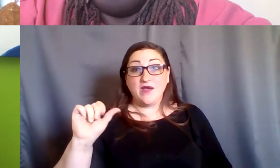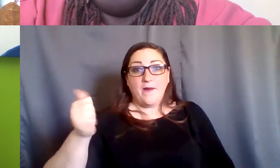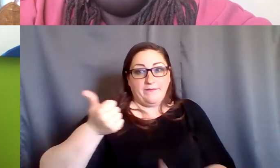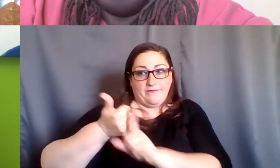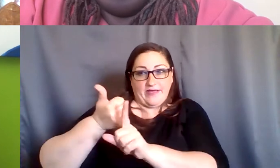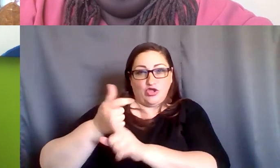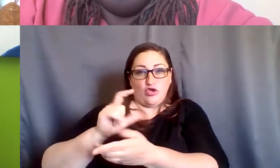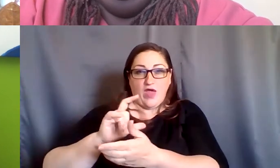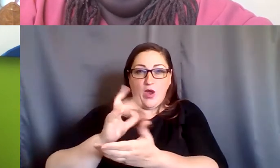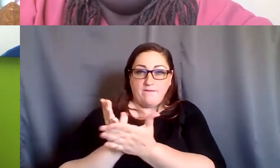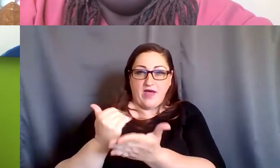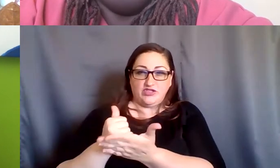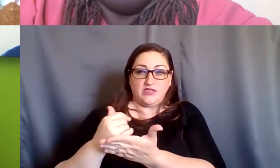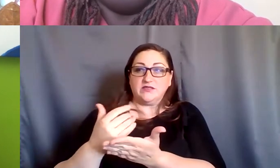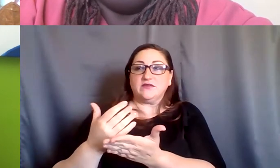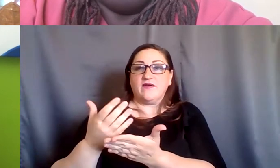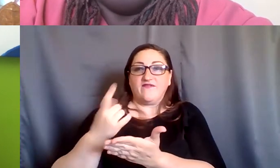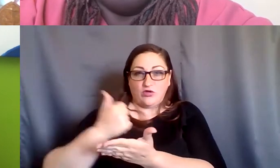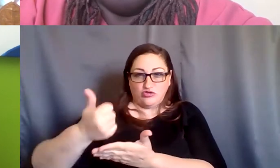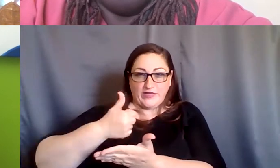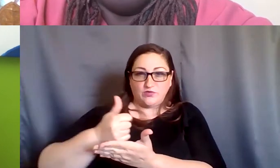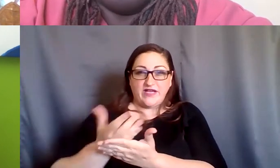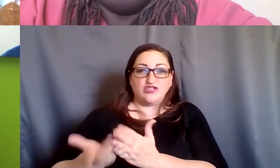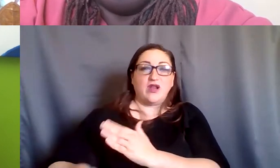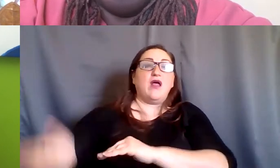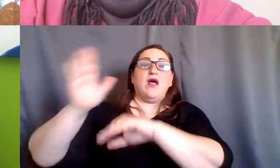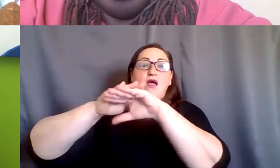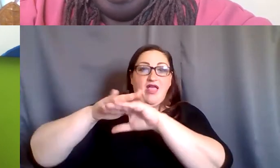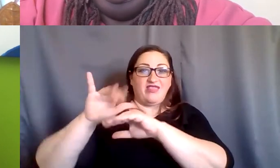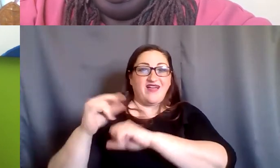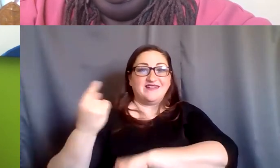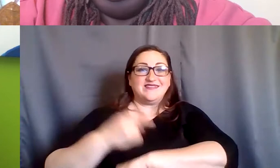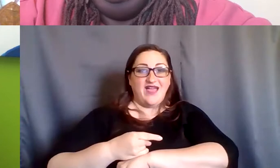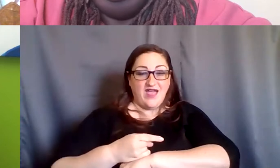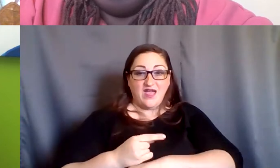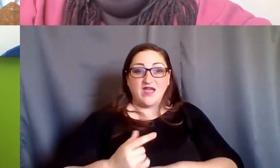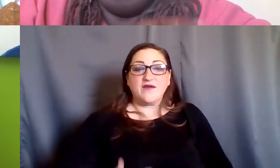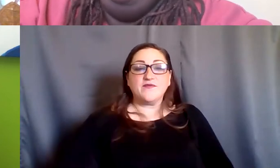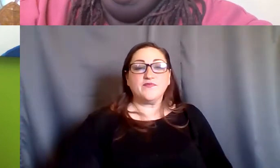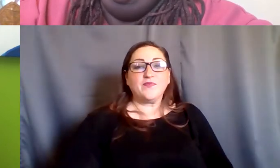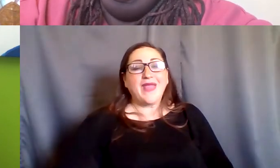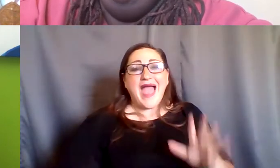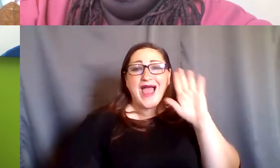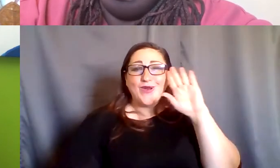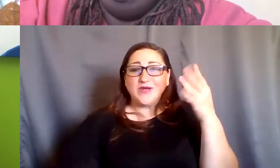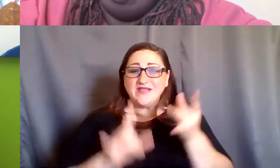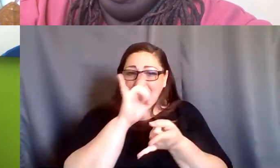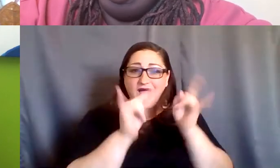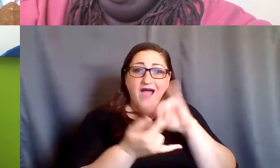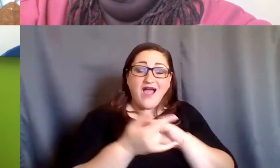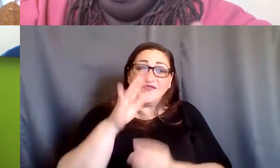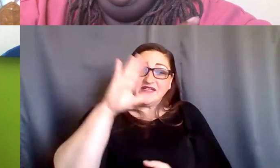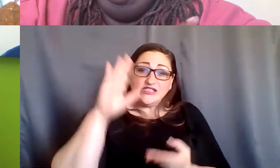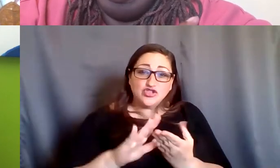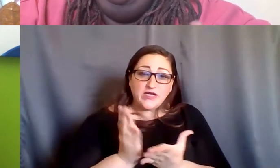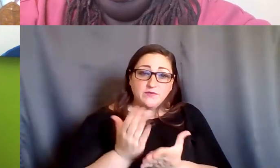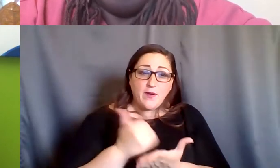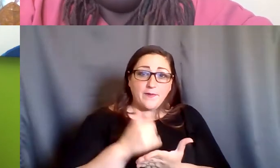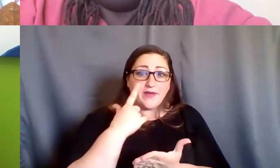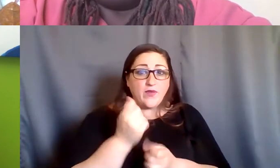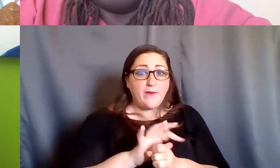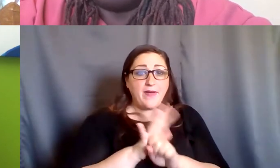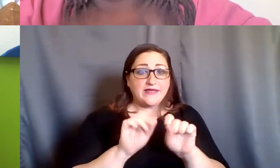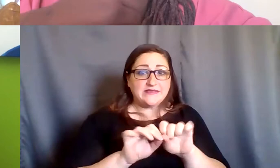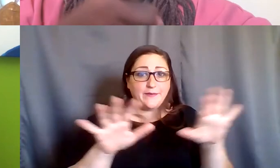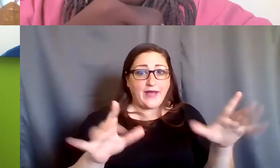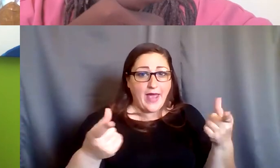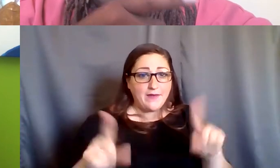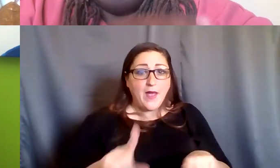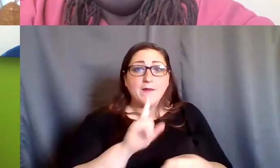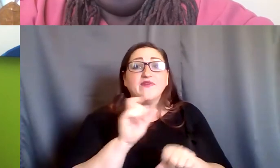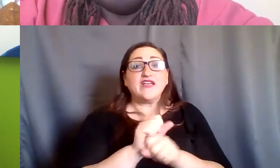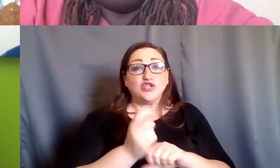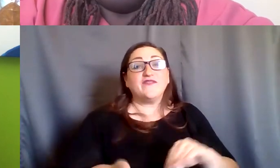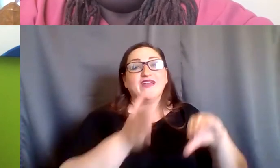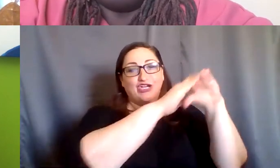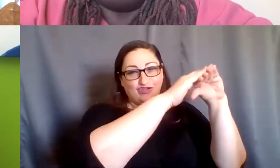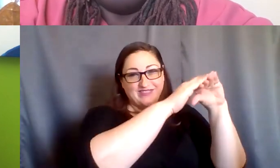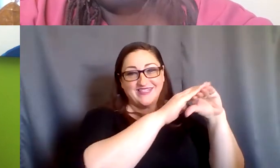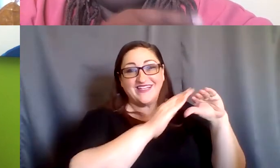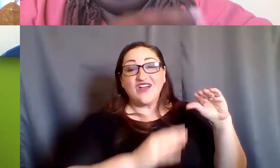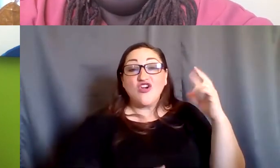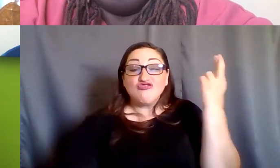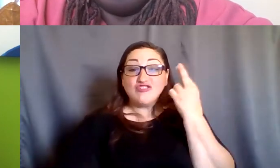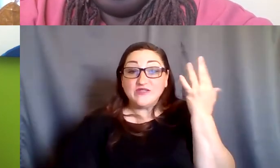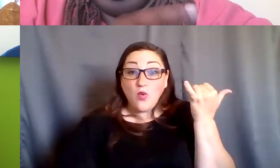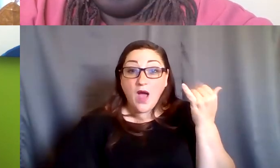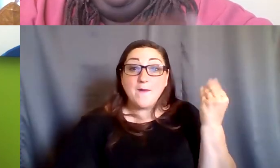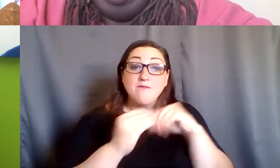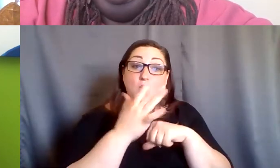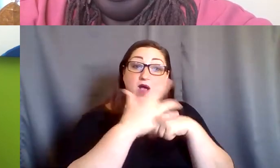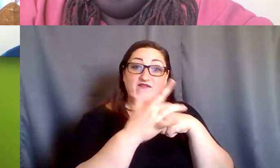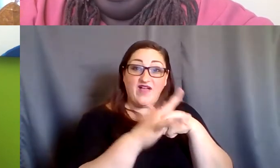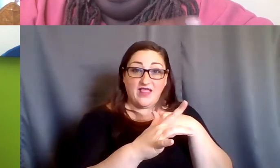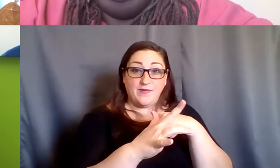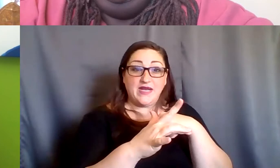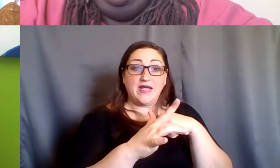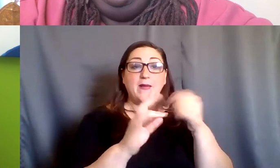And I think that one of the things that is kind of like an ironic thing is that they decreased budgets for transportation as soon as the pandemic started, but they should have actually increased it because the more availability means the less crowding on public transportation.